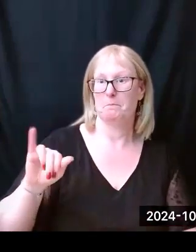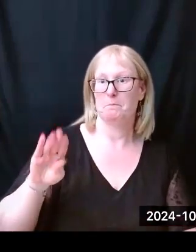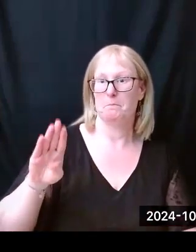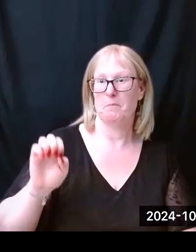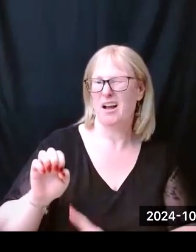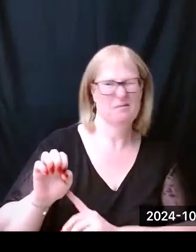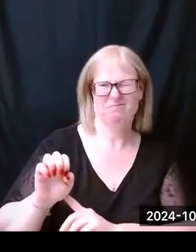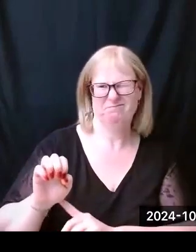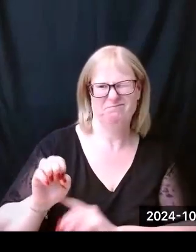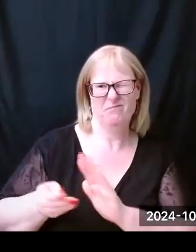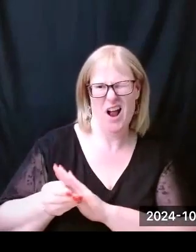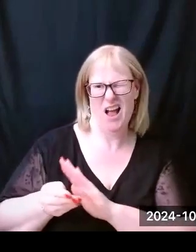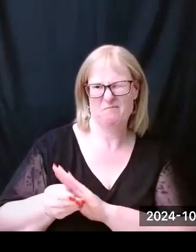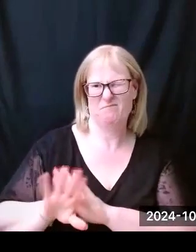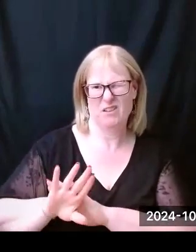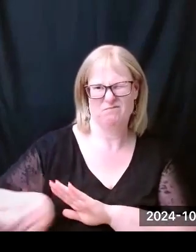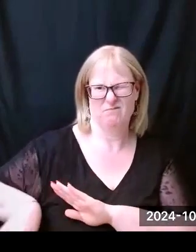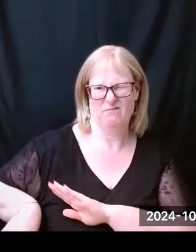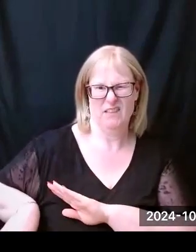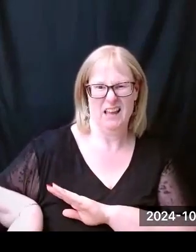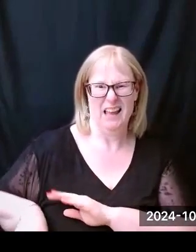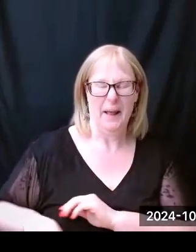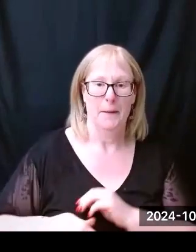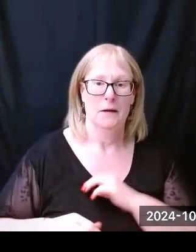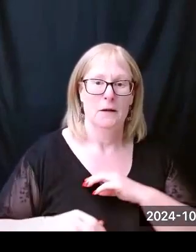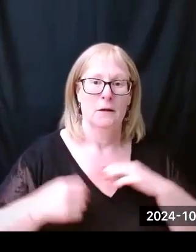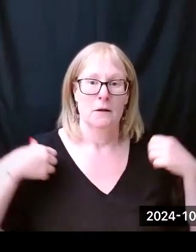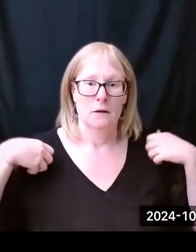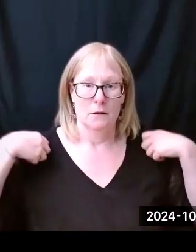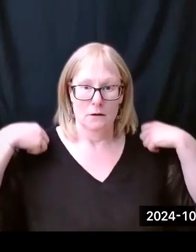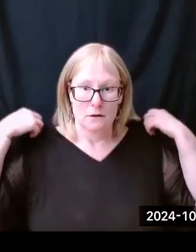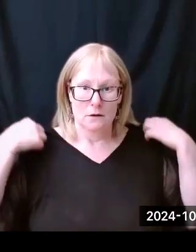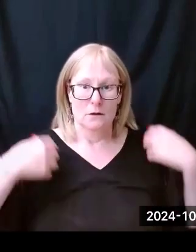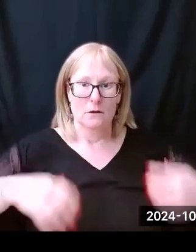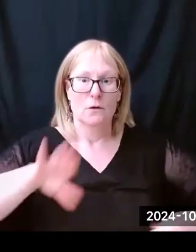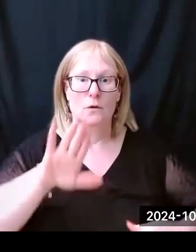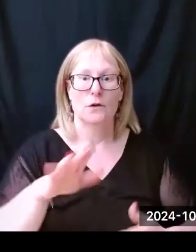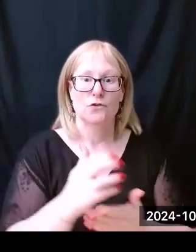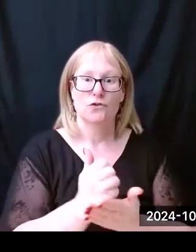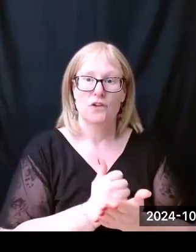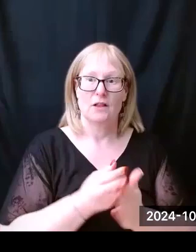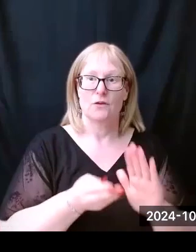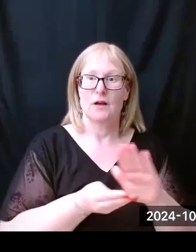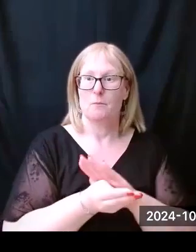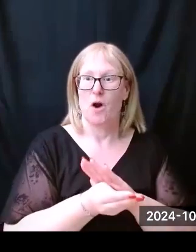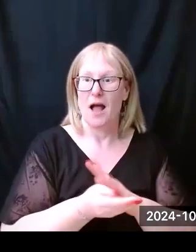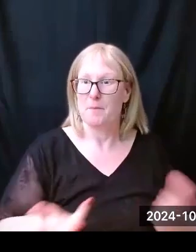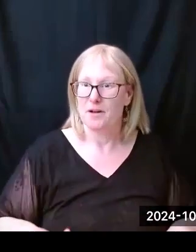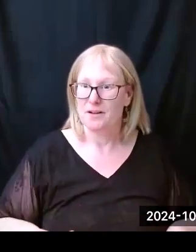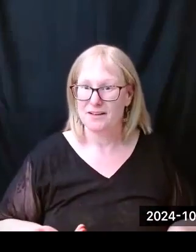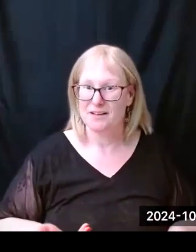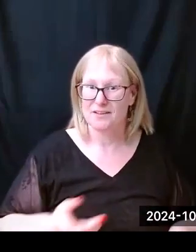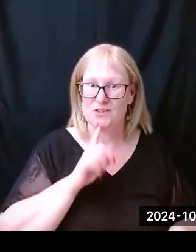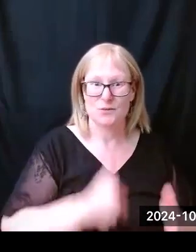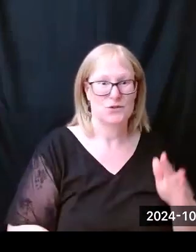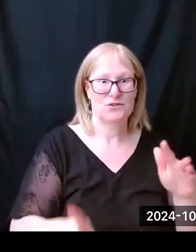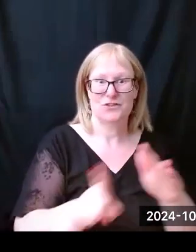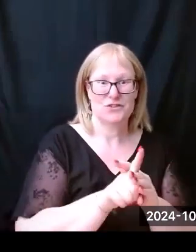Because for all of you that work, I would like to ask, would you call your salary a bribe? Like, do you just show up to work out of the kindness of your heart?